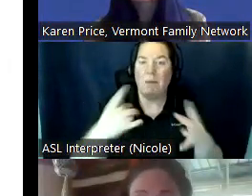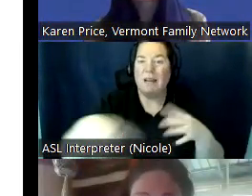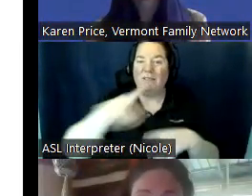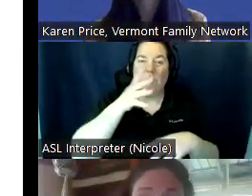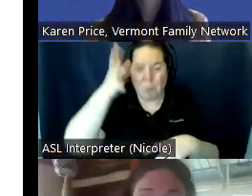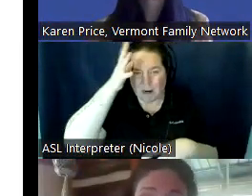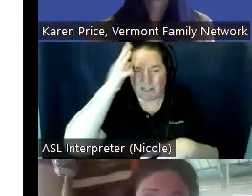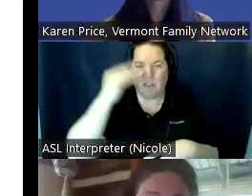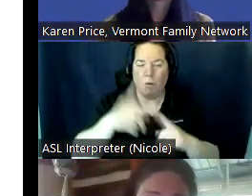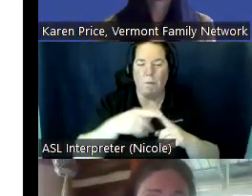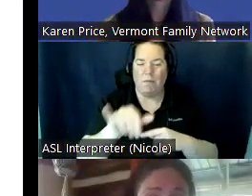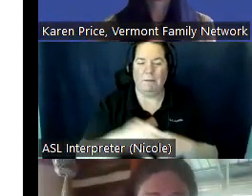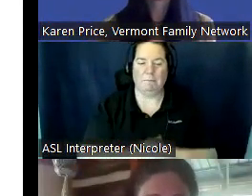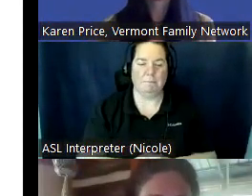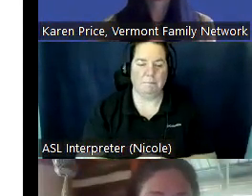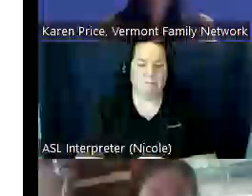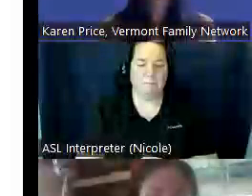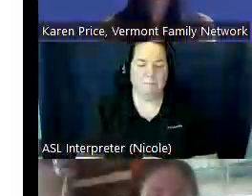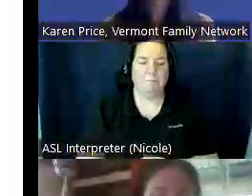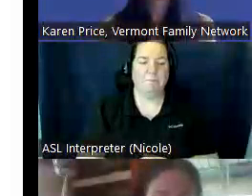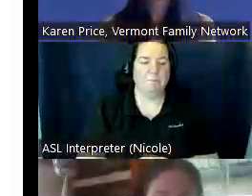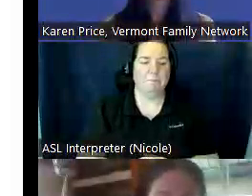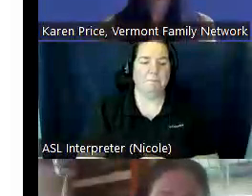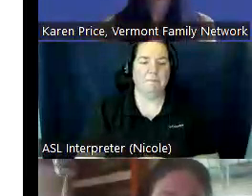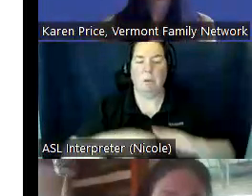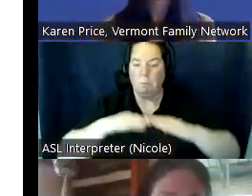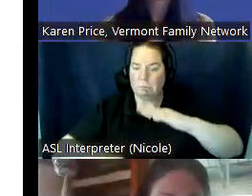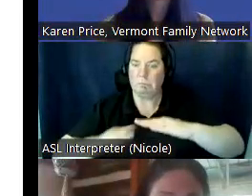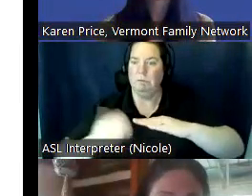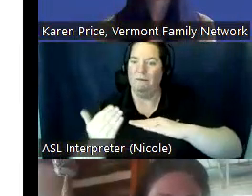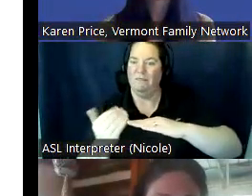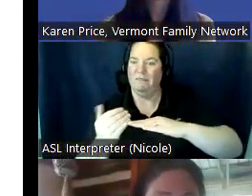your meetings, that 15th percentile threshold, at both initial and triennial eligibility meetings.